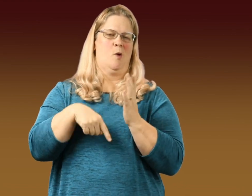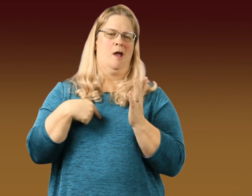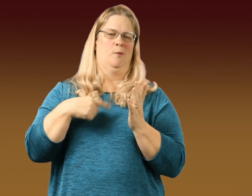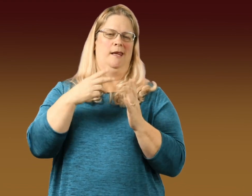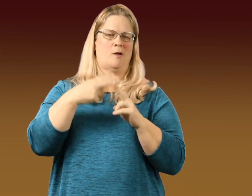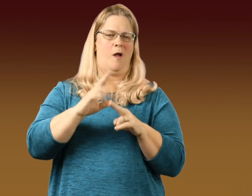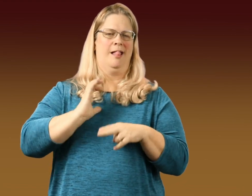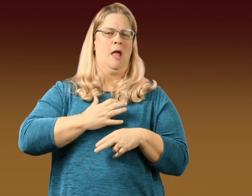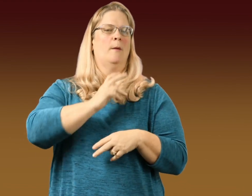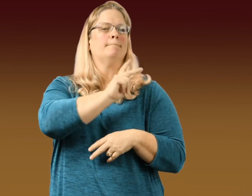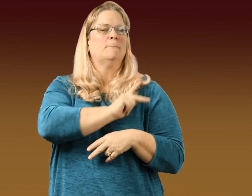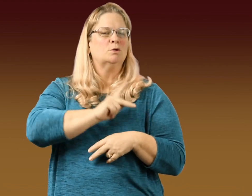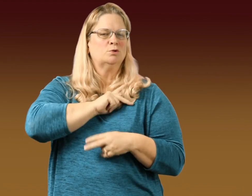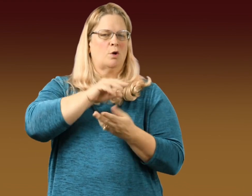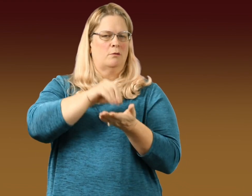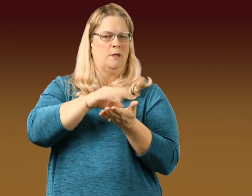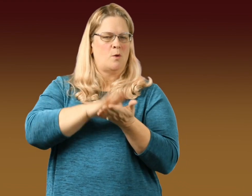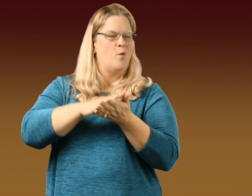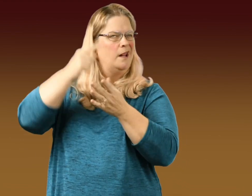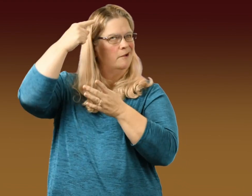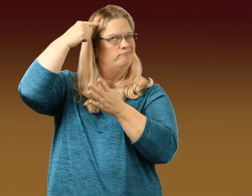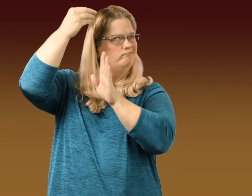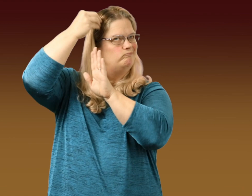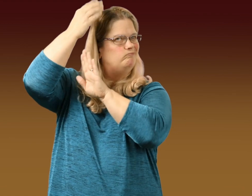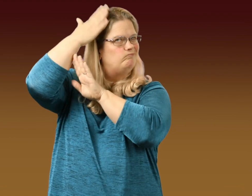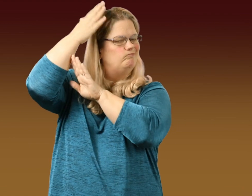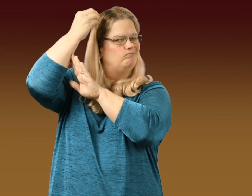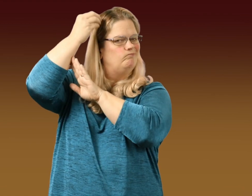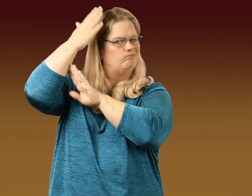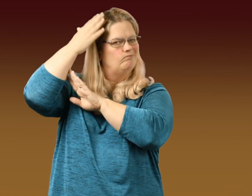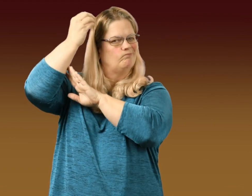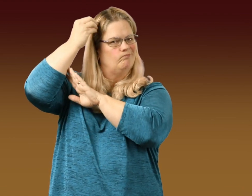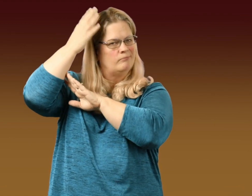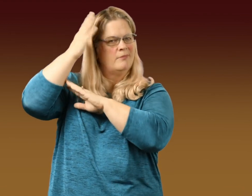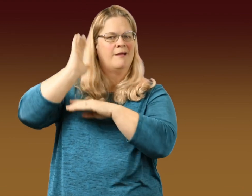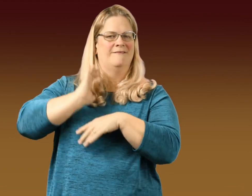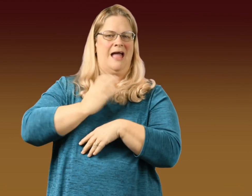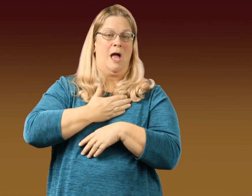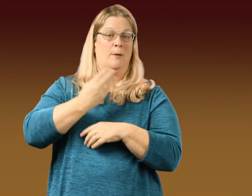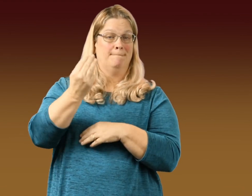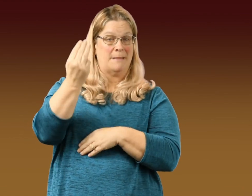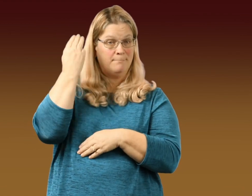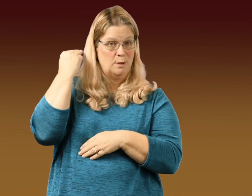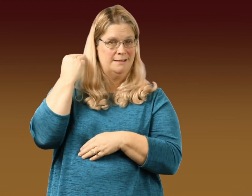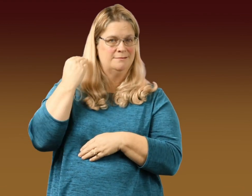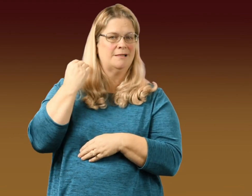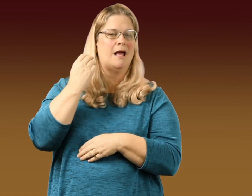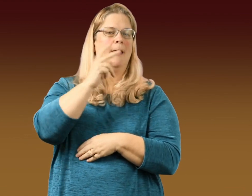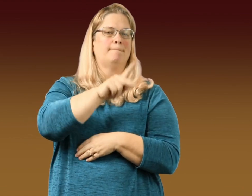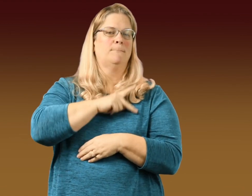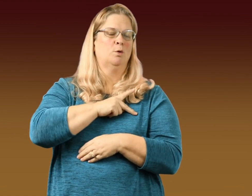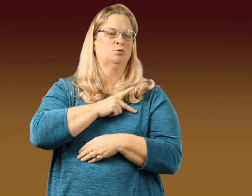And this is what we call our personal recording. It gets filed away in our memories.